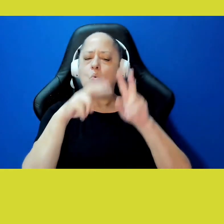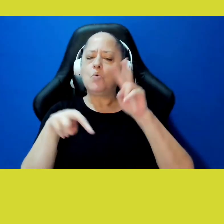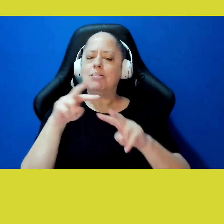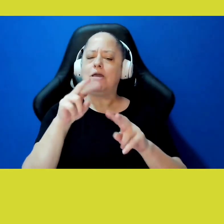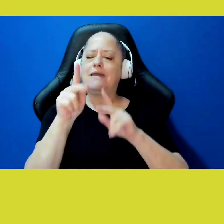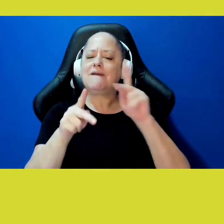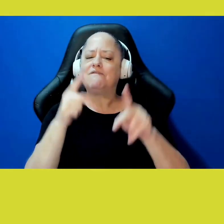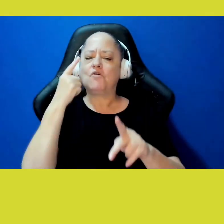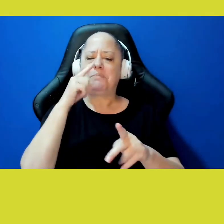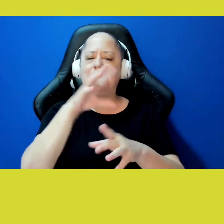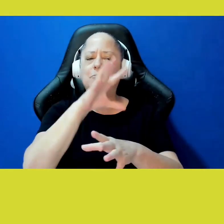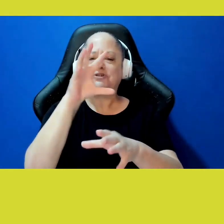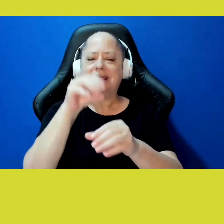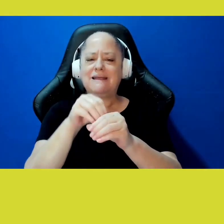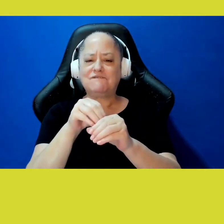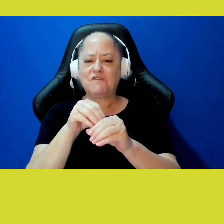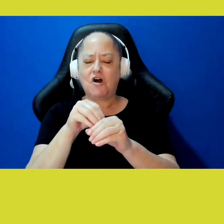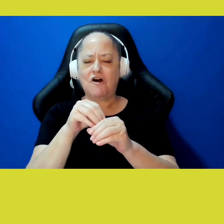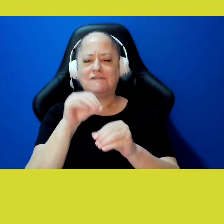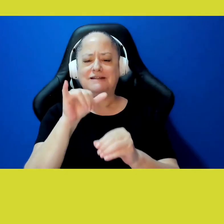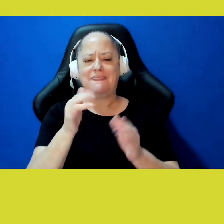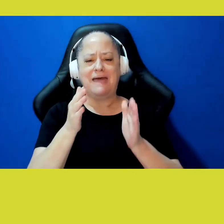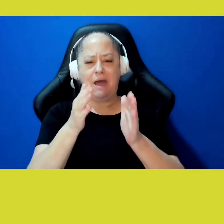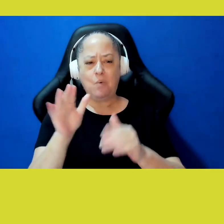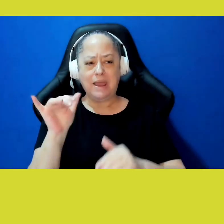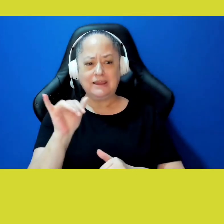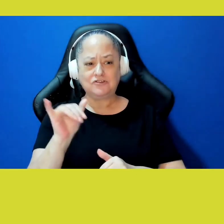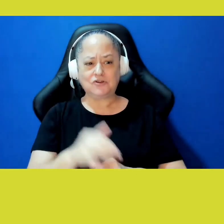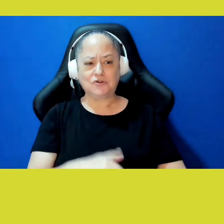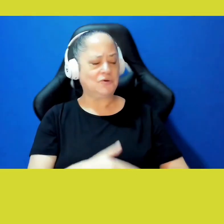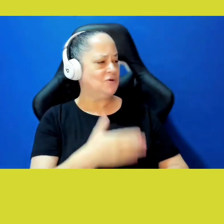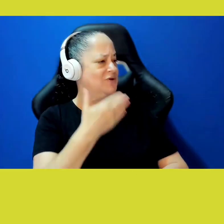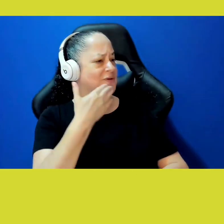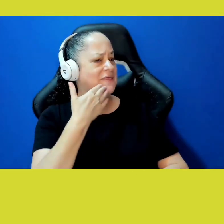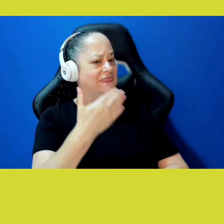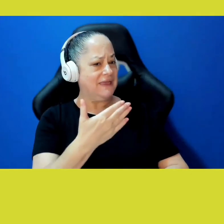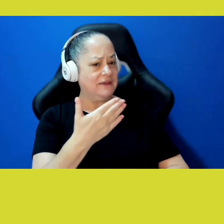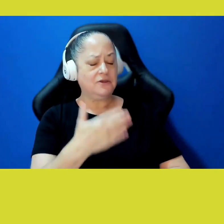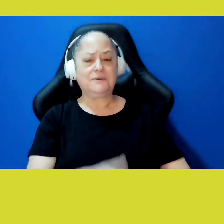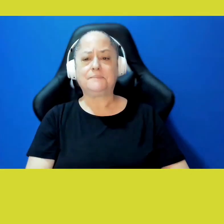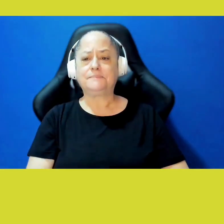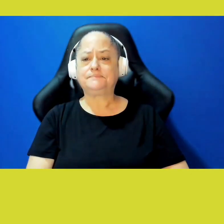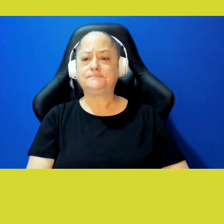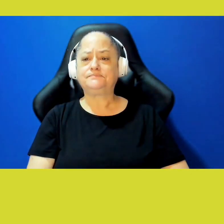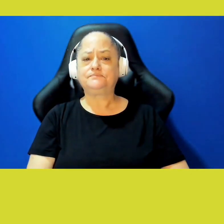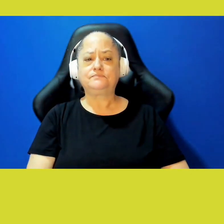as well. Great thank you, and I think to your point of